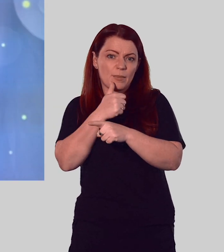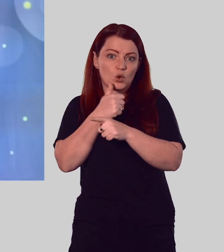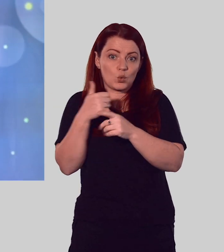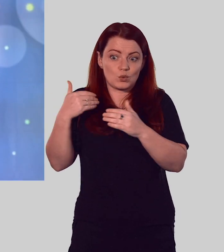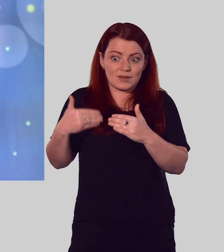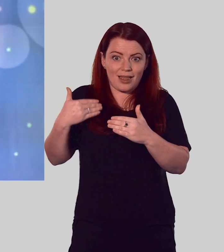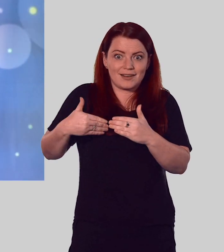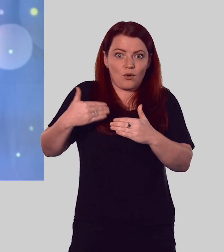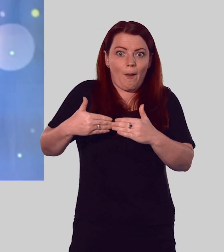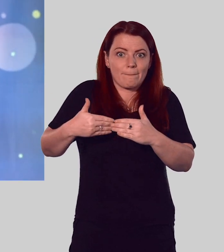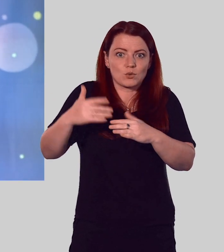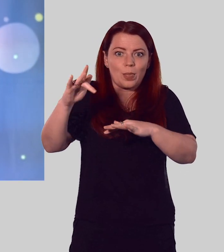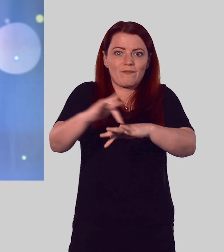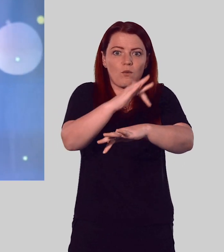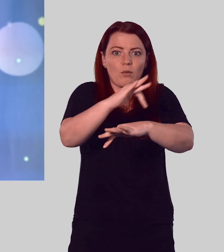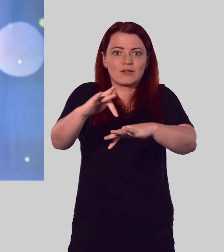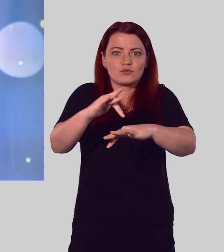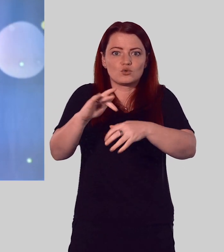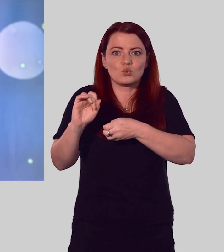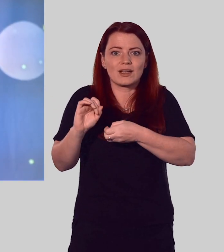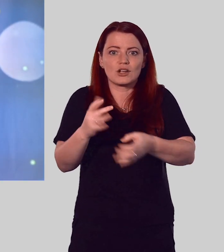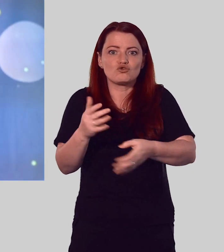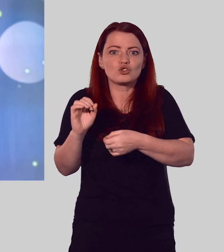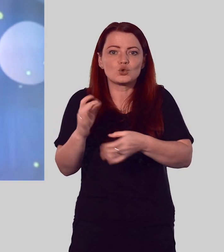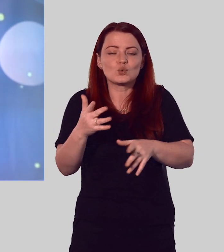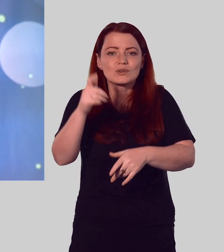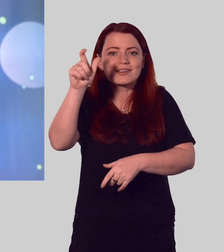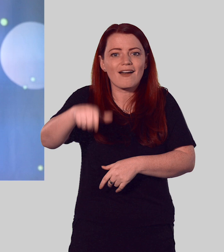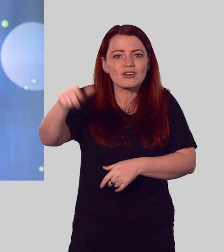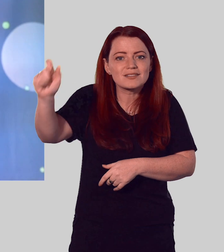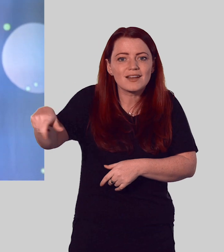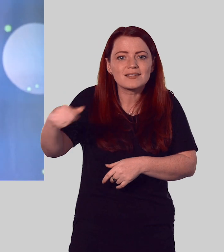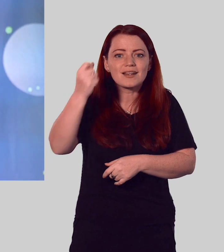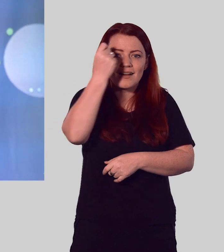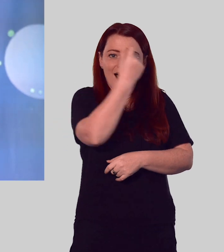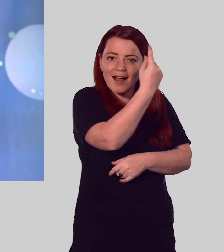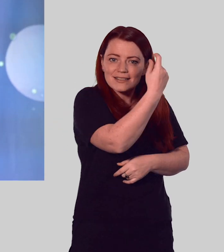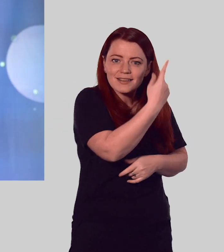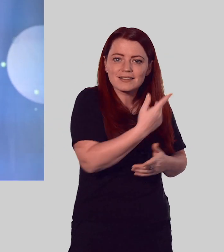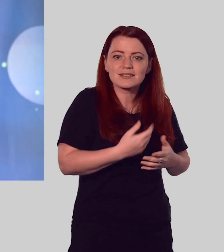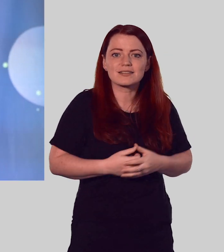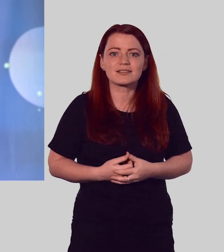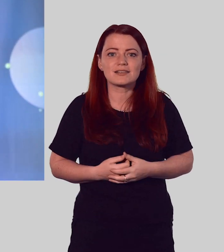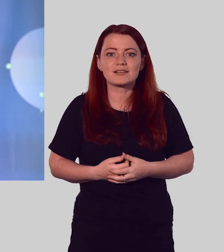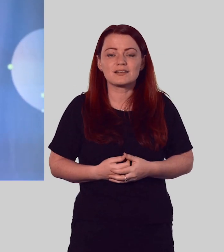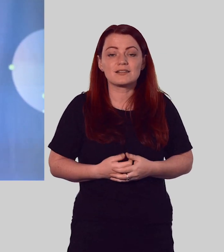your performance to introduce characters, ideas and later in the piece to perhaps